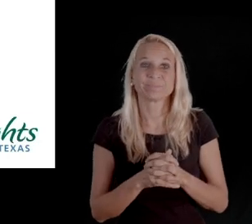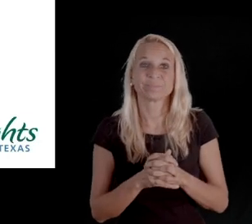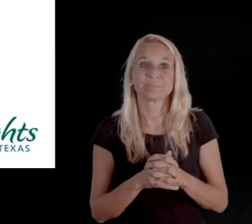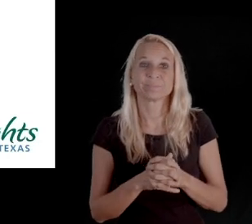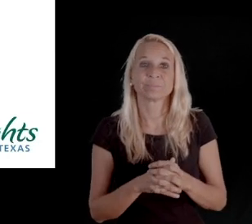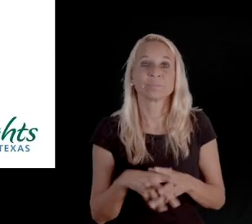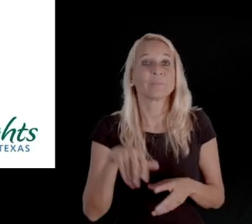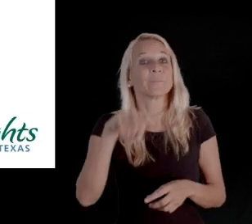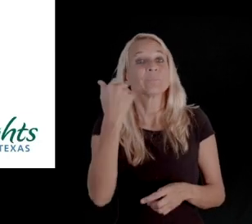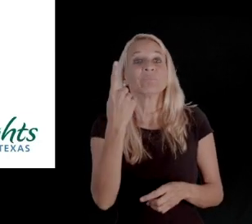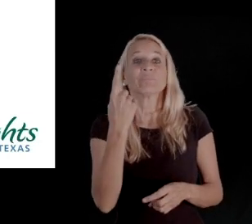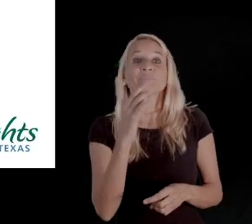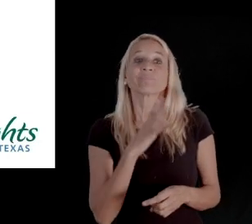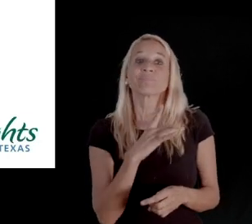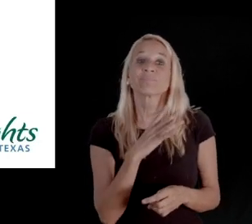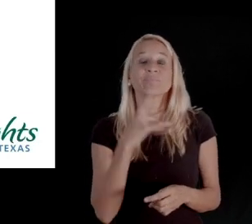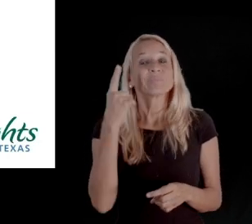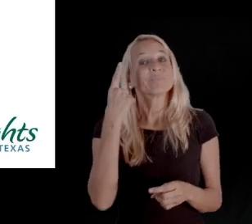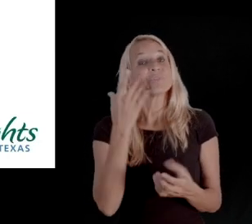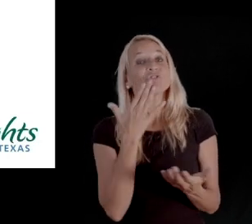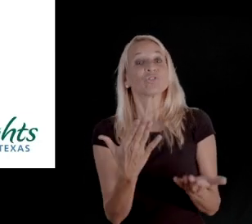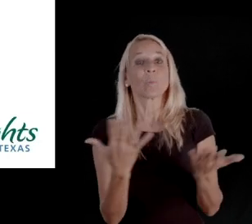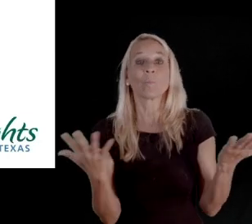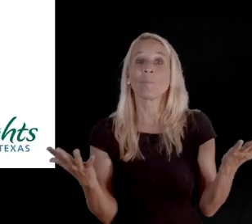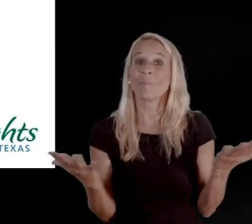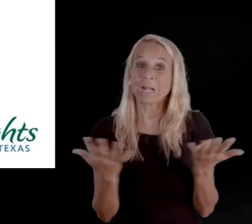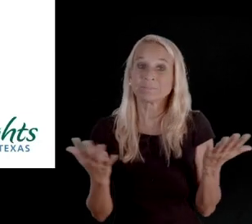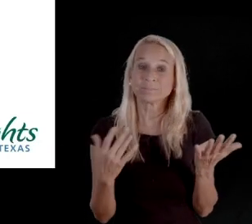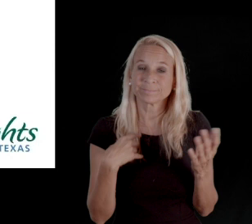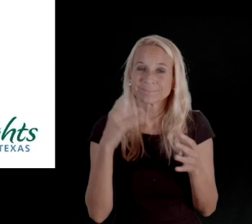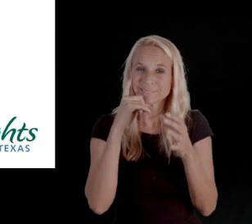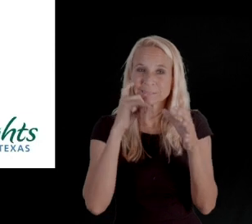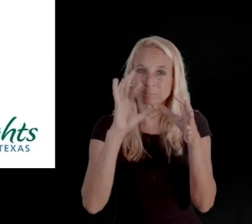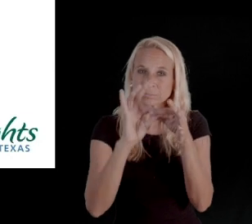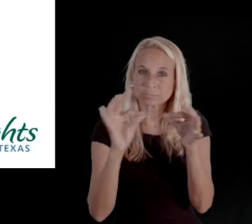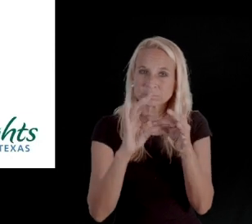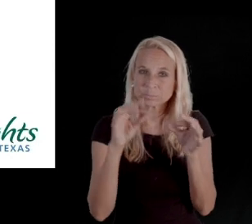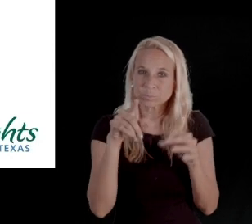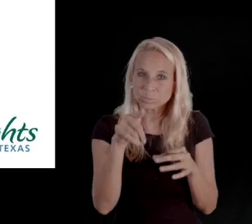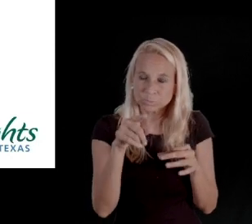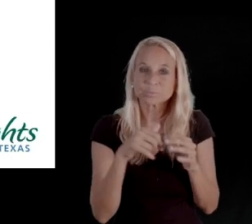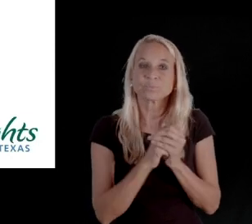The other I guess good thing potentially about it is if you think about it, as I mentioned,